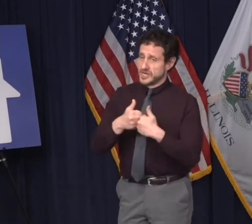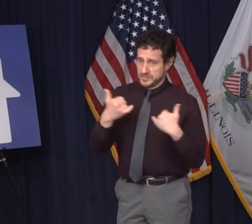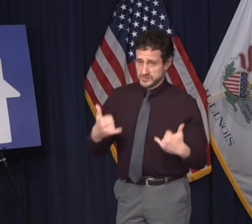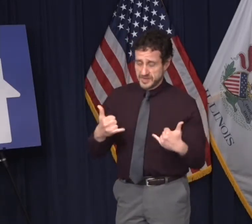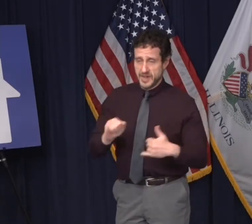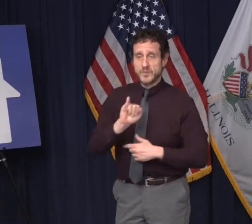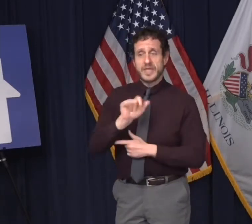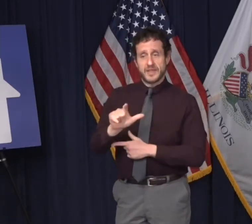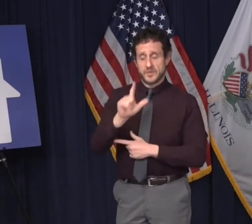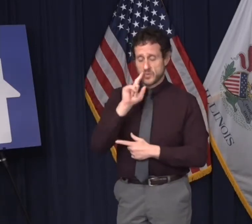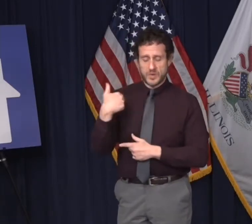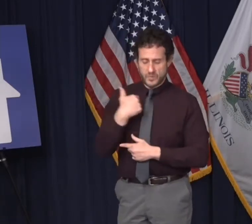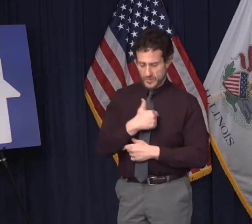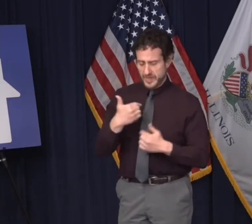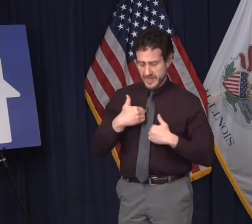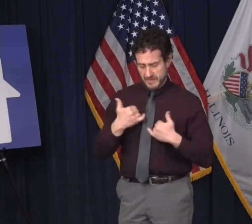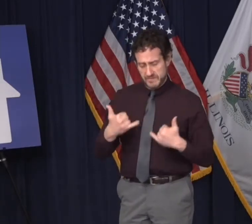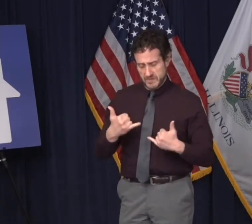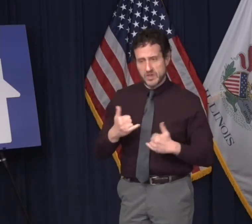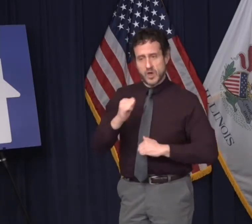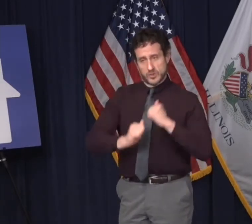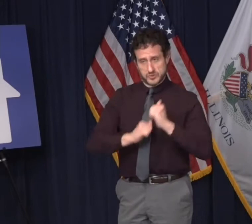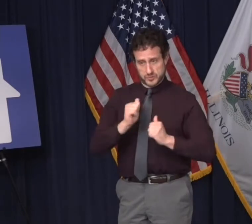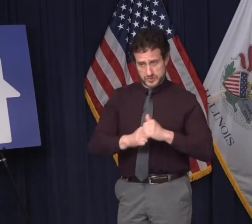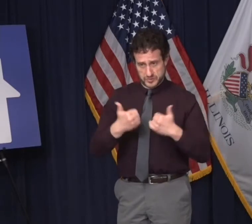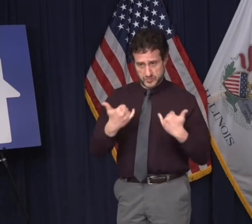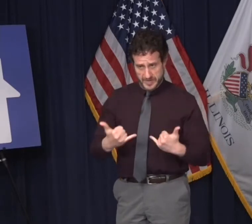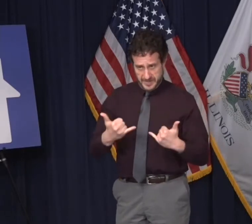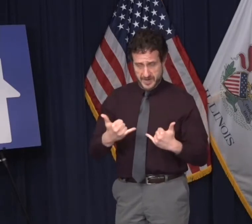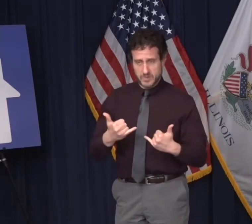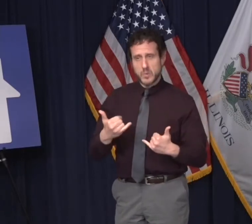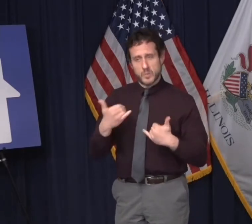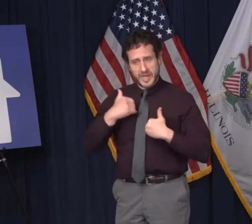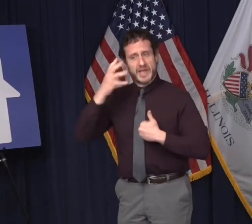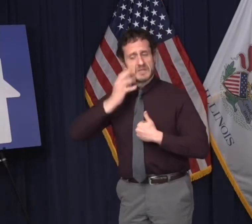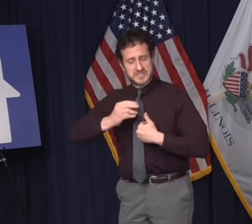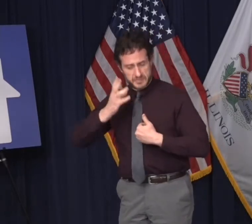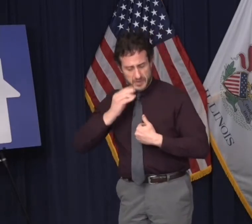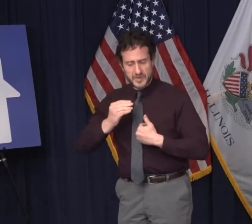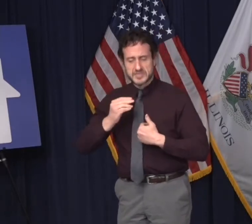THIS MOMENT. TO DO THAT ILLINOIS WILL BE BUILDING ON OUR EXISTING